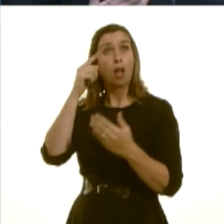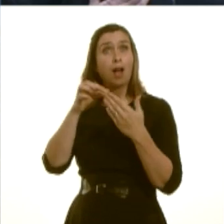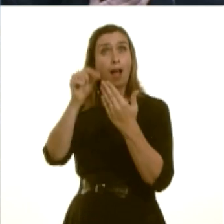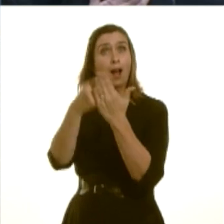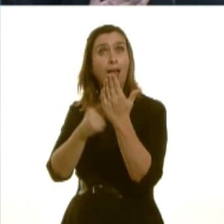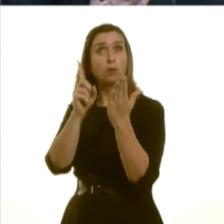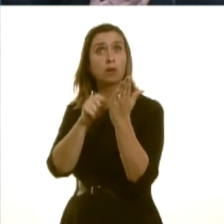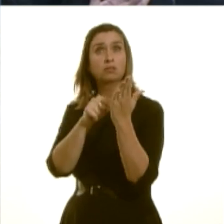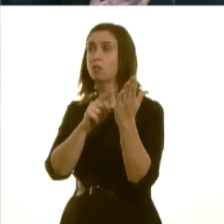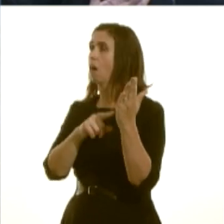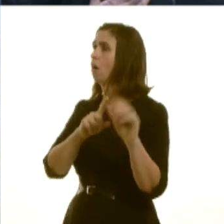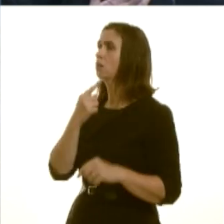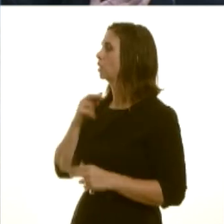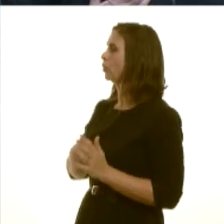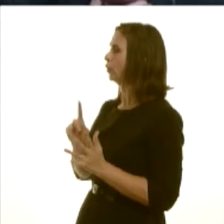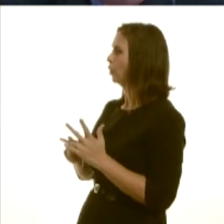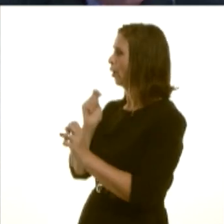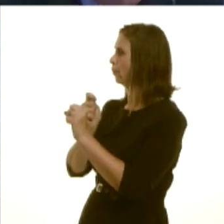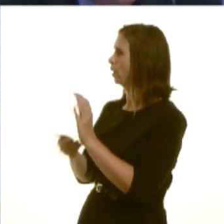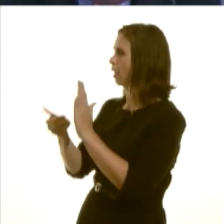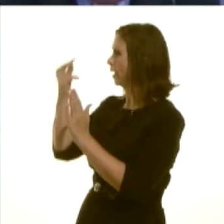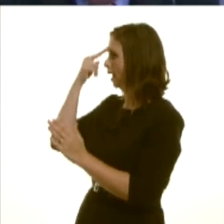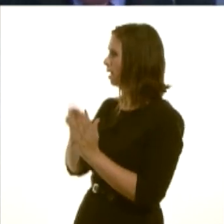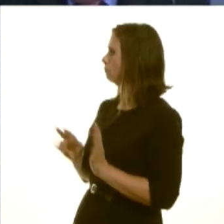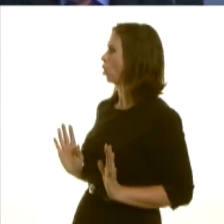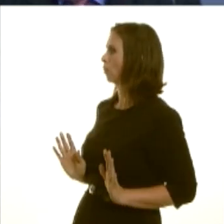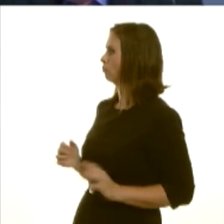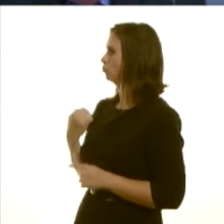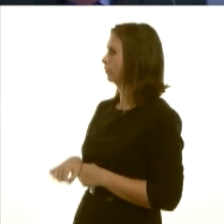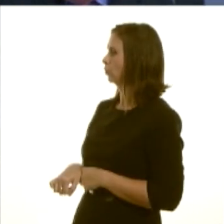that request. Obviously, local government is devolved. Local authorities, as you indicated